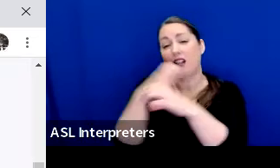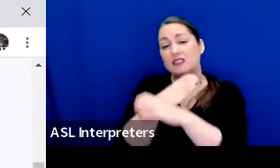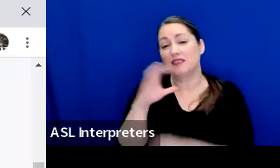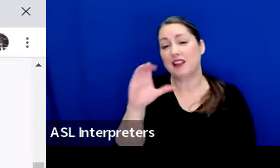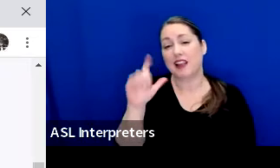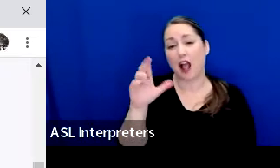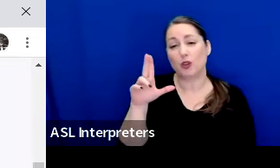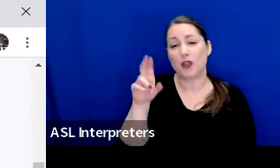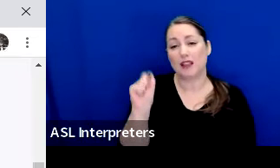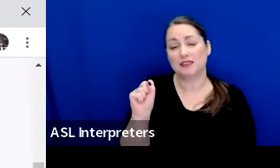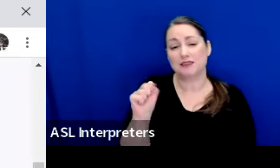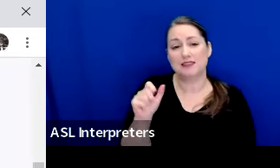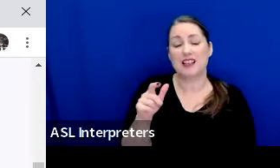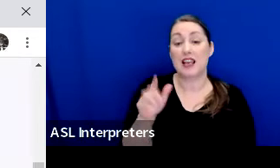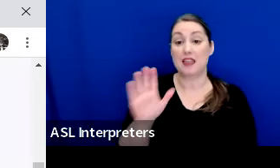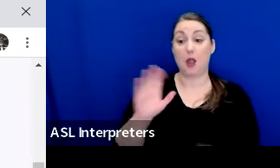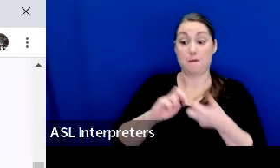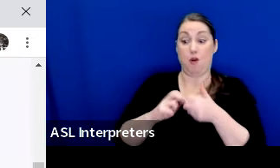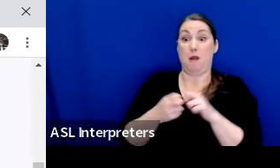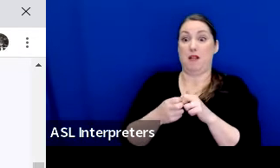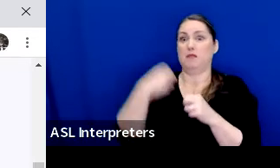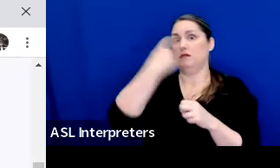Problems look a lot different than a.